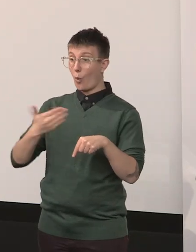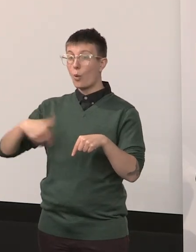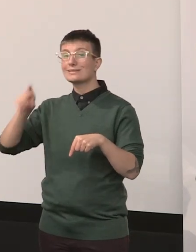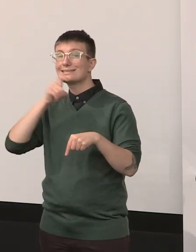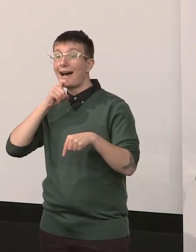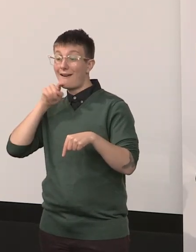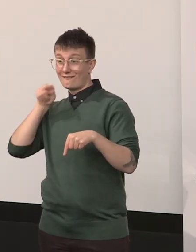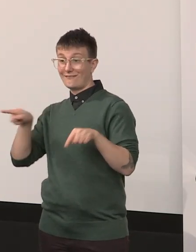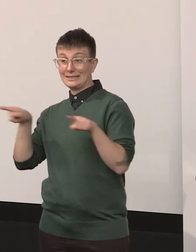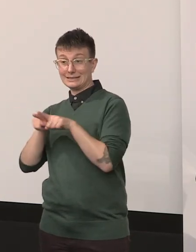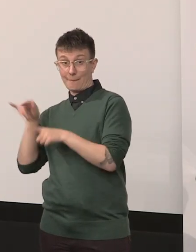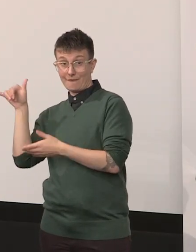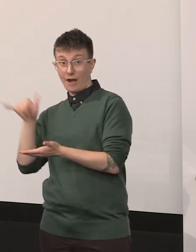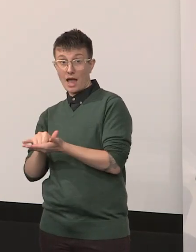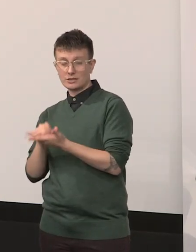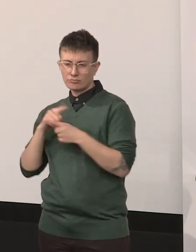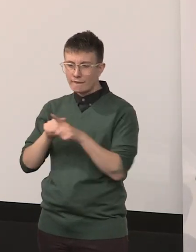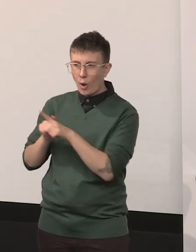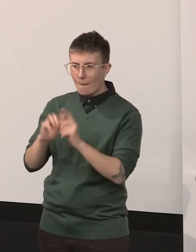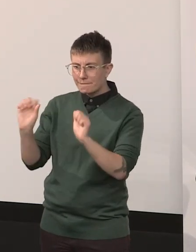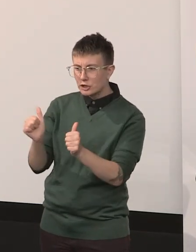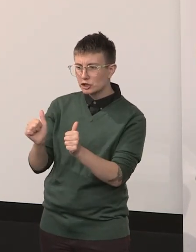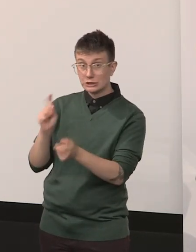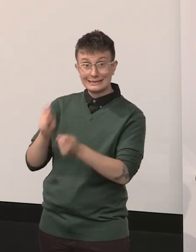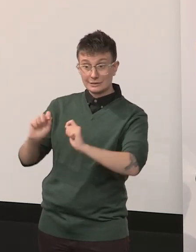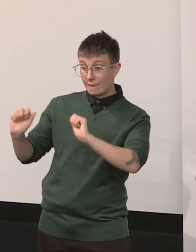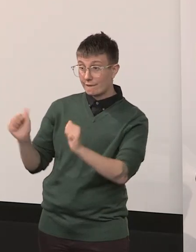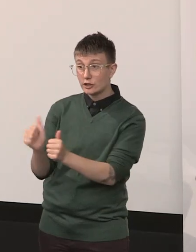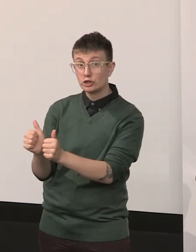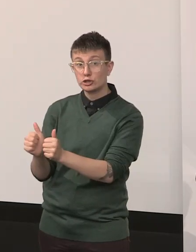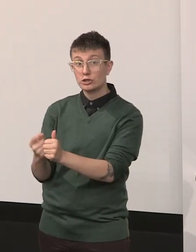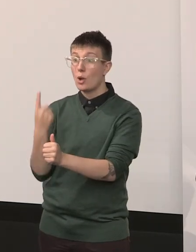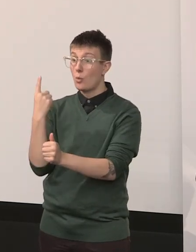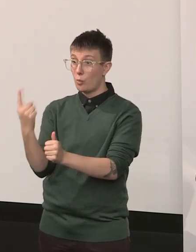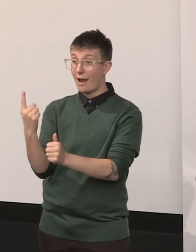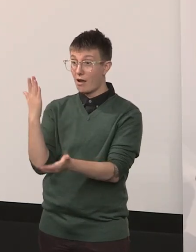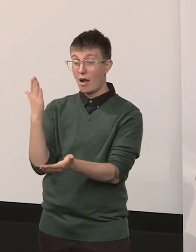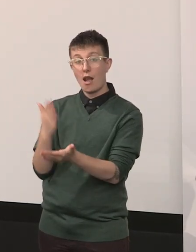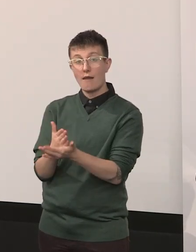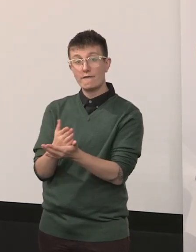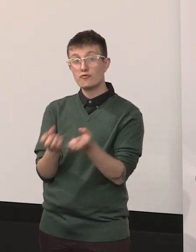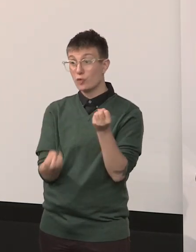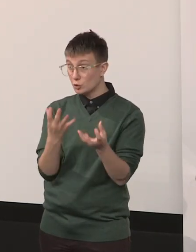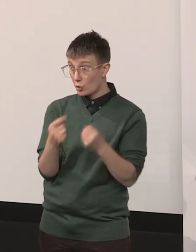the contact tracing, yes, all five crew from the flight from Brisbane to Auckland were